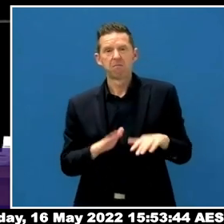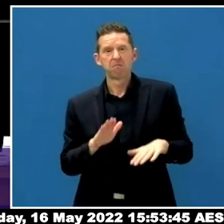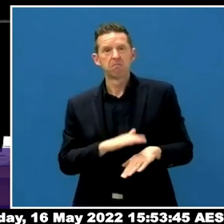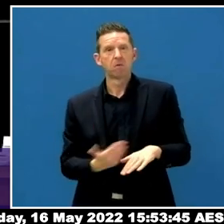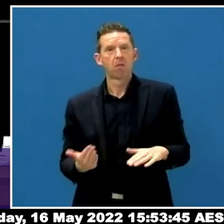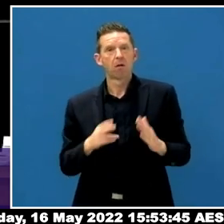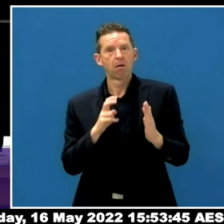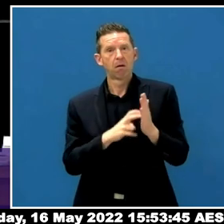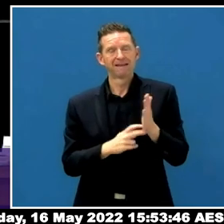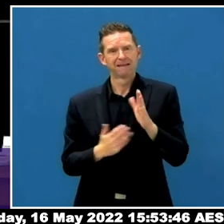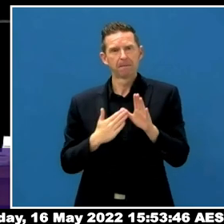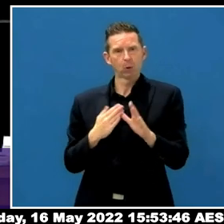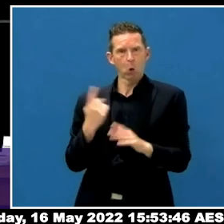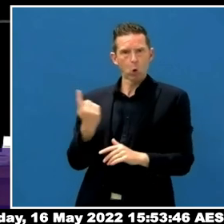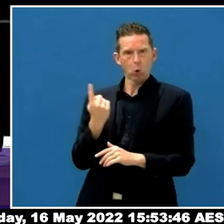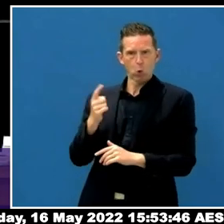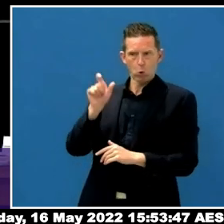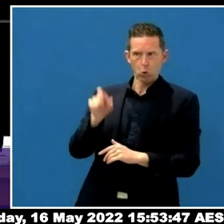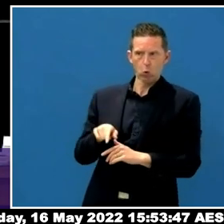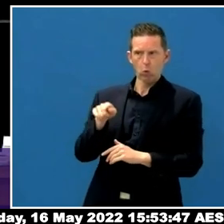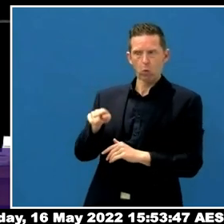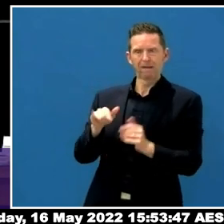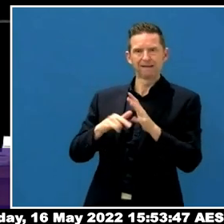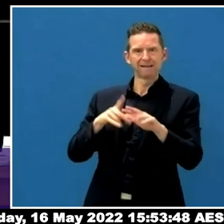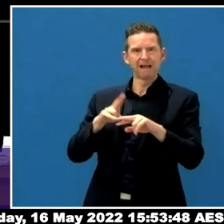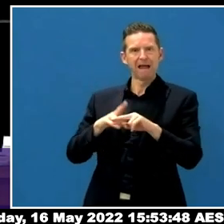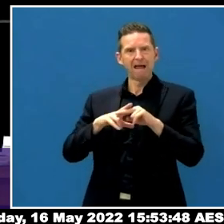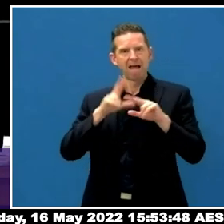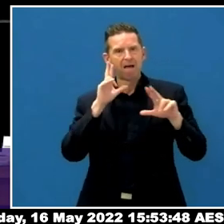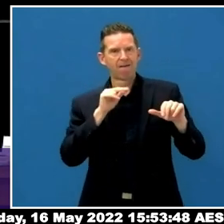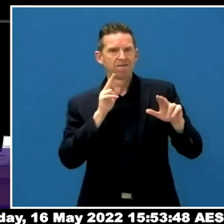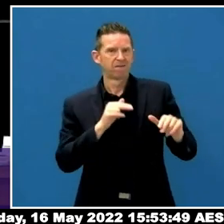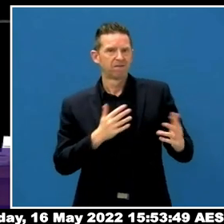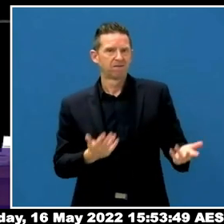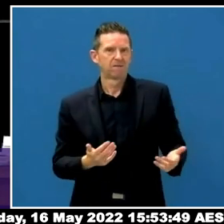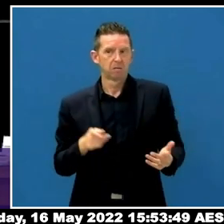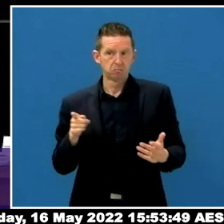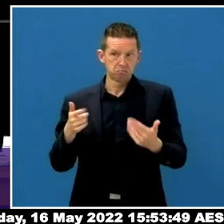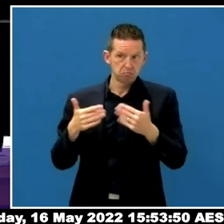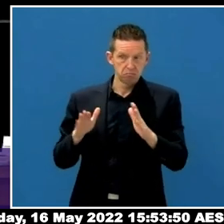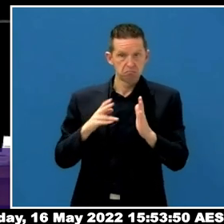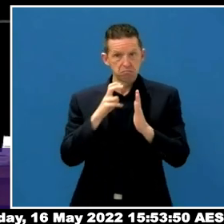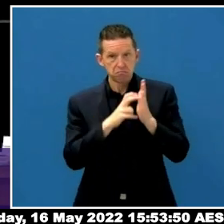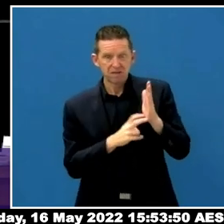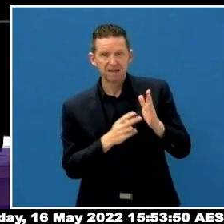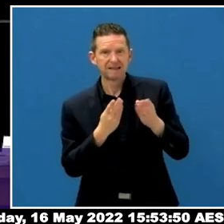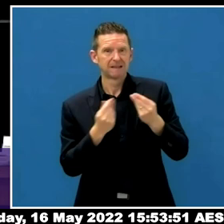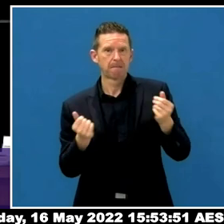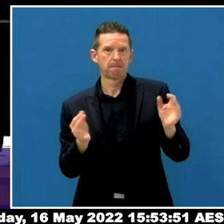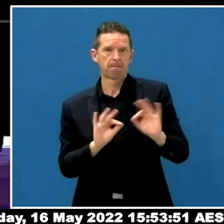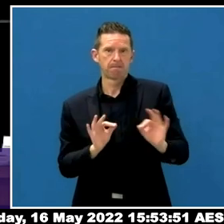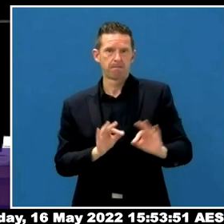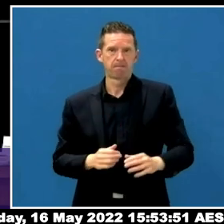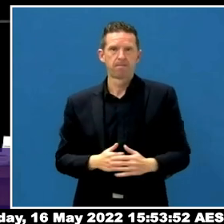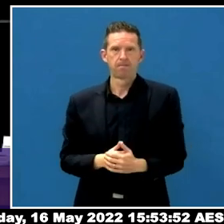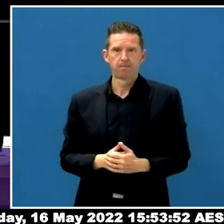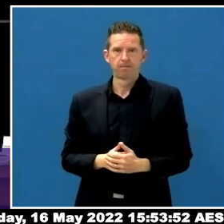had looked after Toby on the day as to whether it was filled out or not. Some of the entries refer to Afford staff, so they don't specify, is that